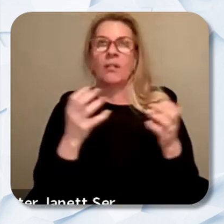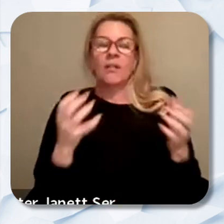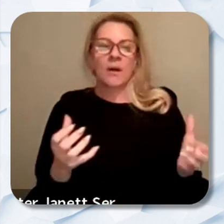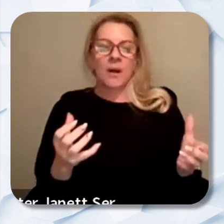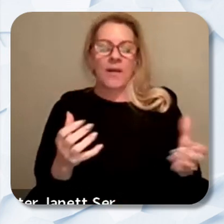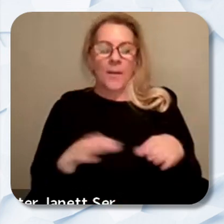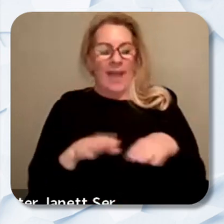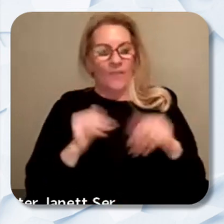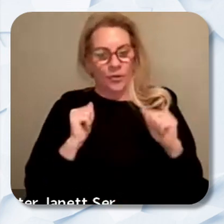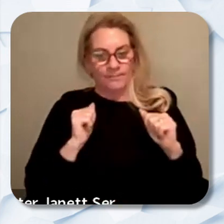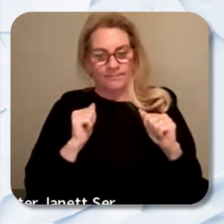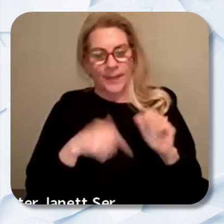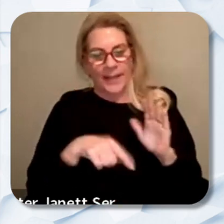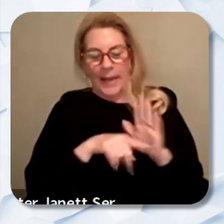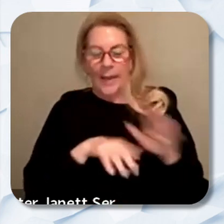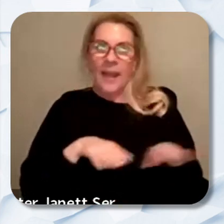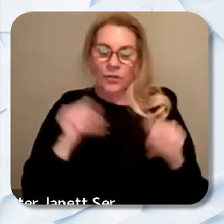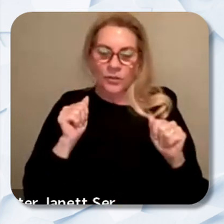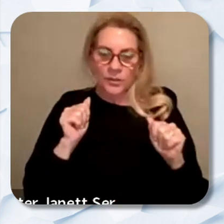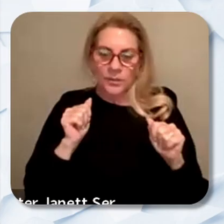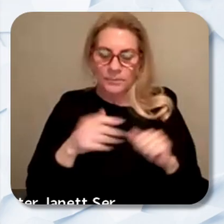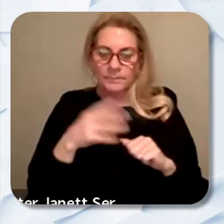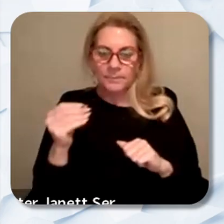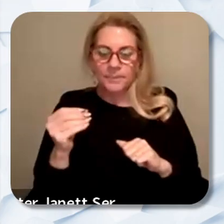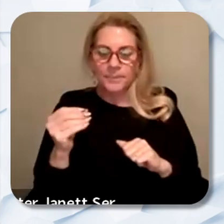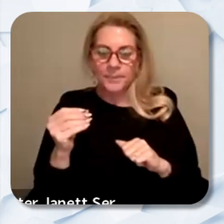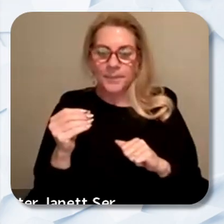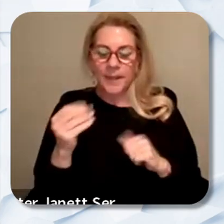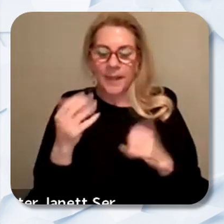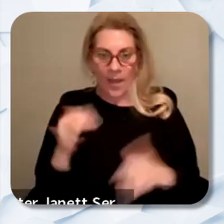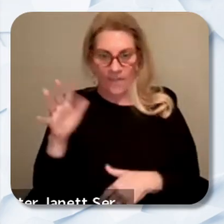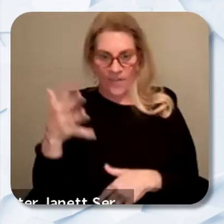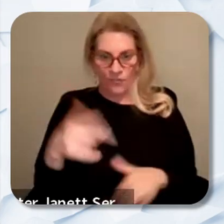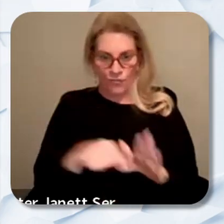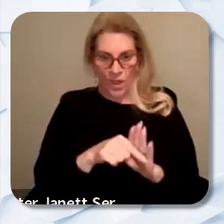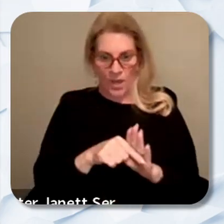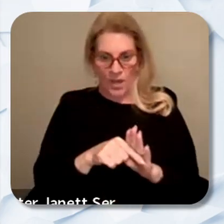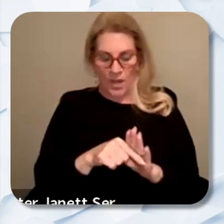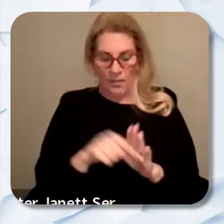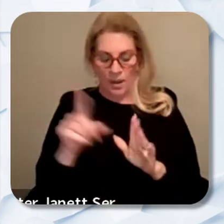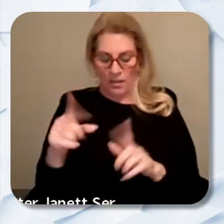behaviors you know those negative behaviors. And he's in fifth grade now and over the last years